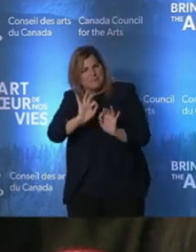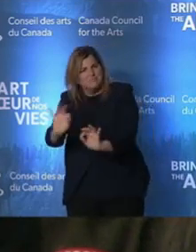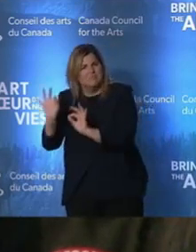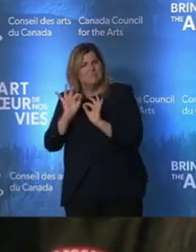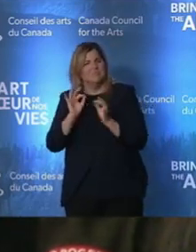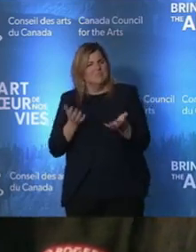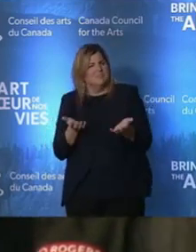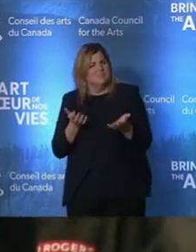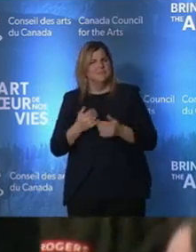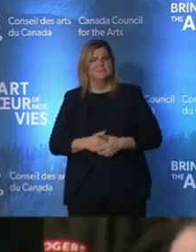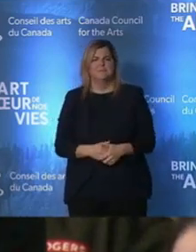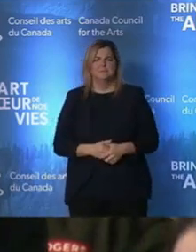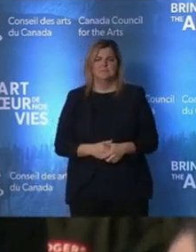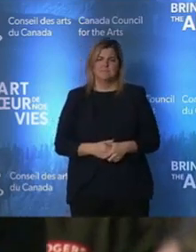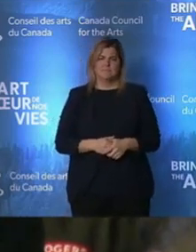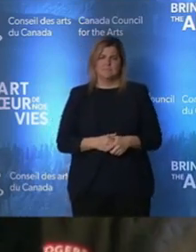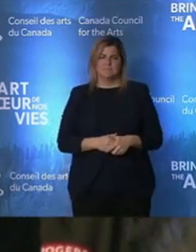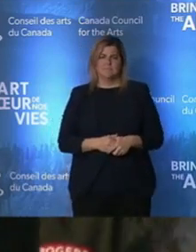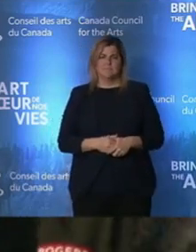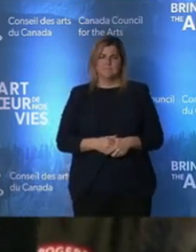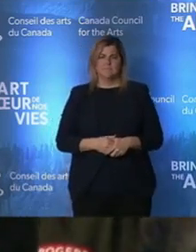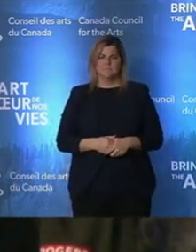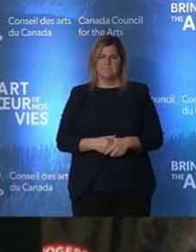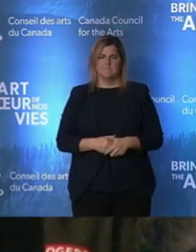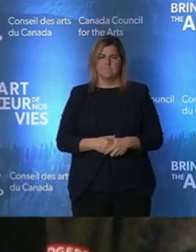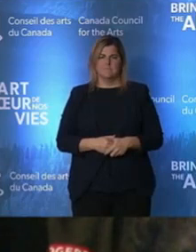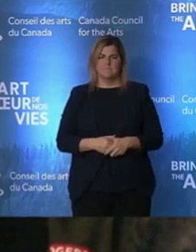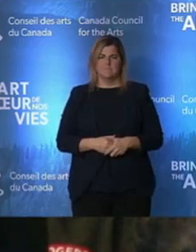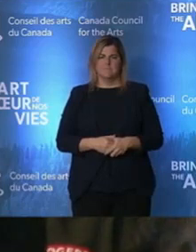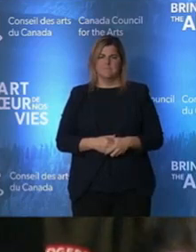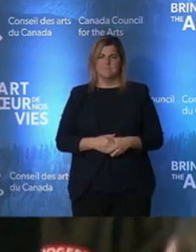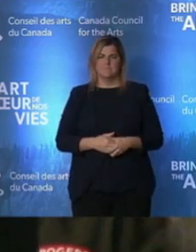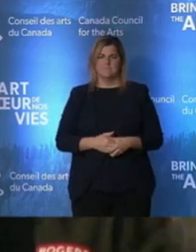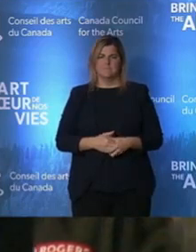there should be some way in which greater support or if we can find out if there are more